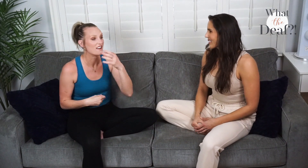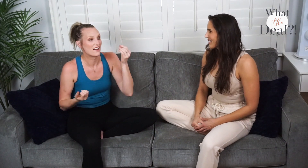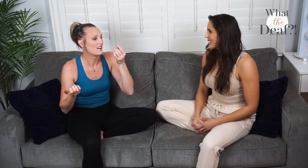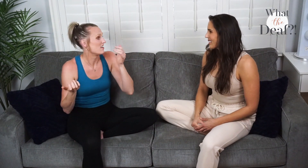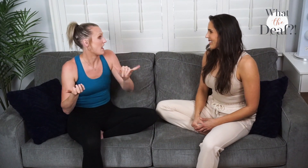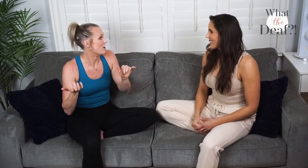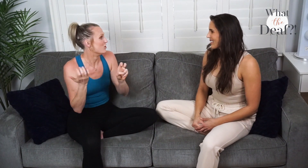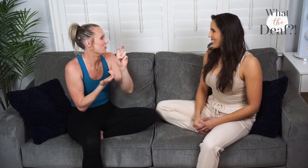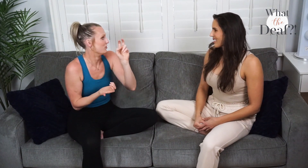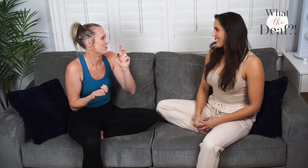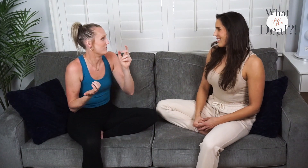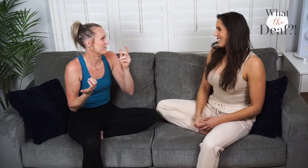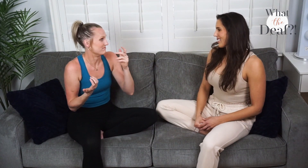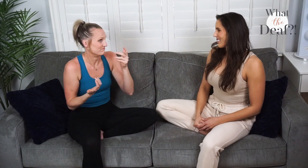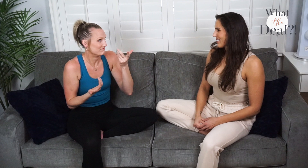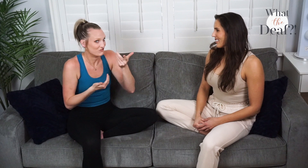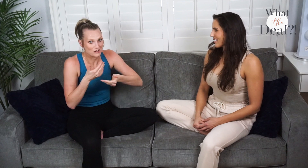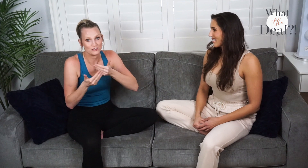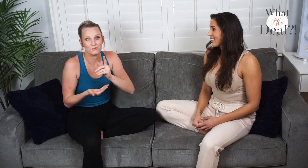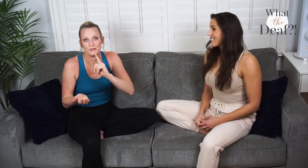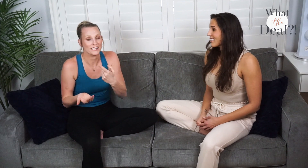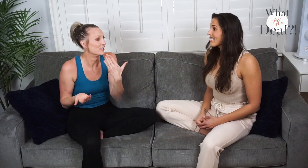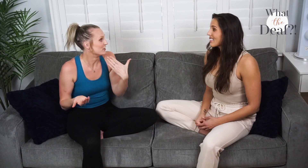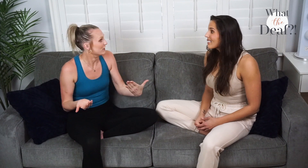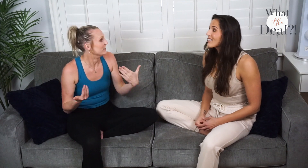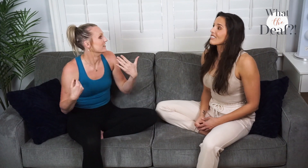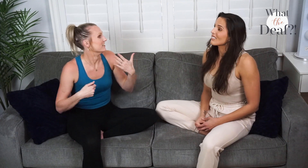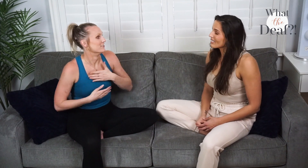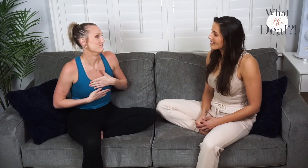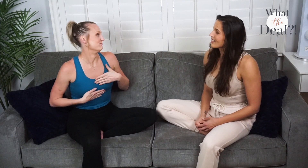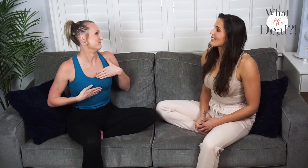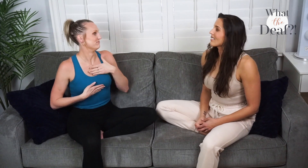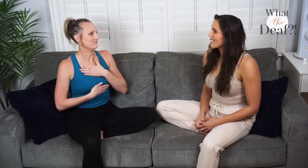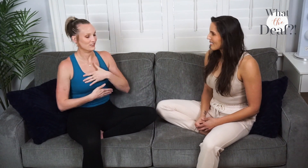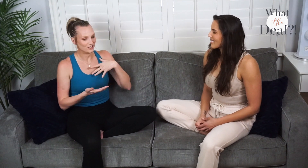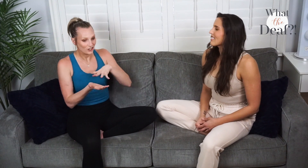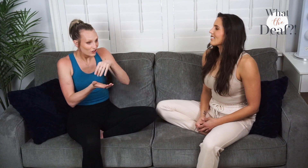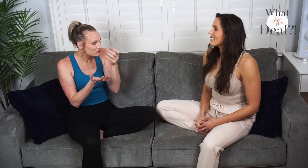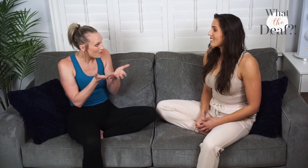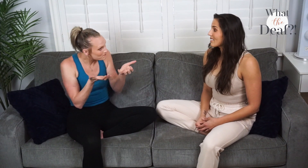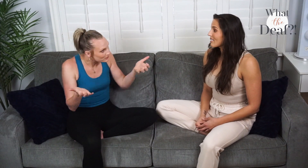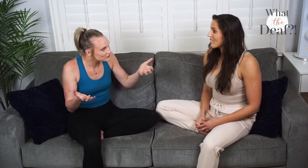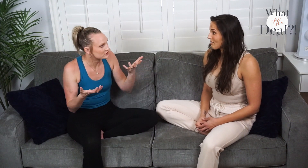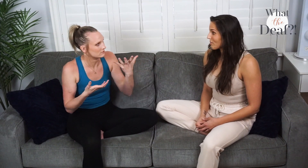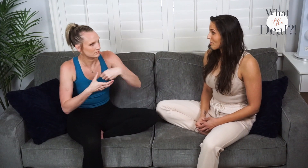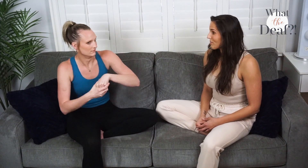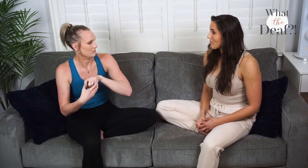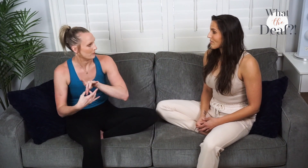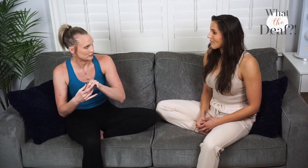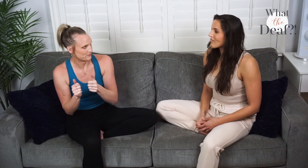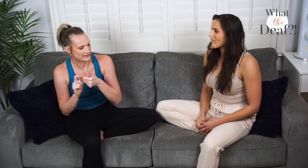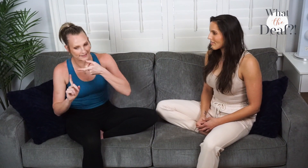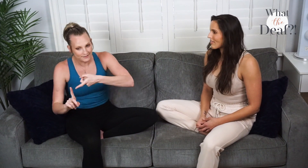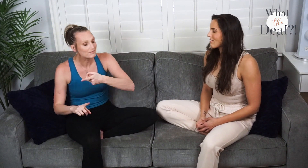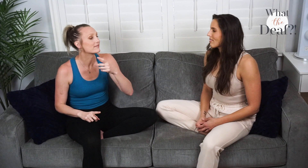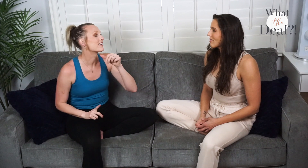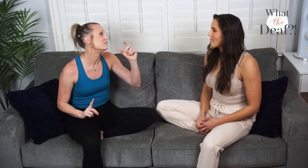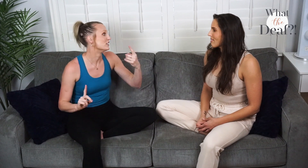and this journey has been going really well. I’ve enjoyed and learned so much about being in a relationship with him.